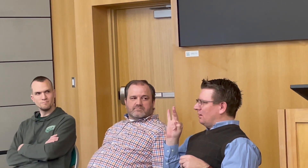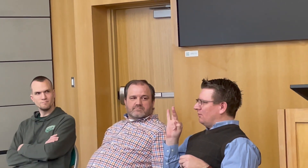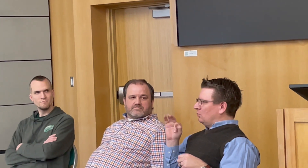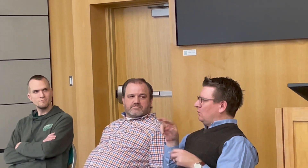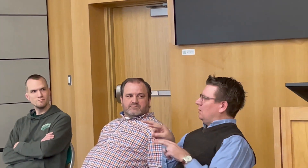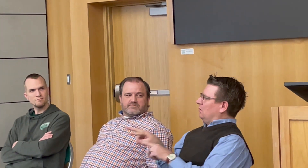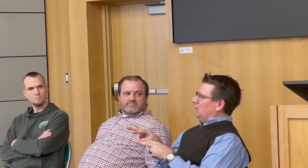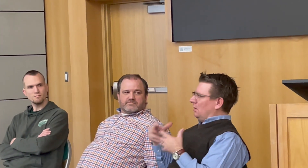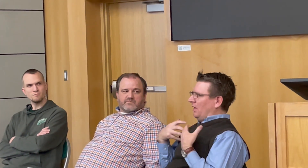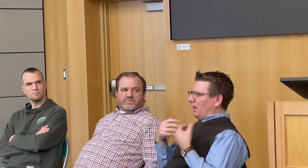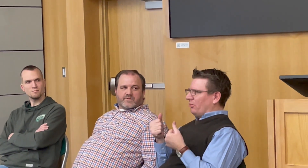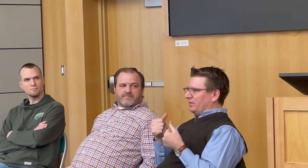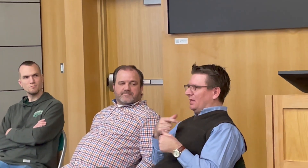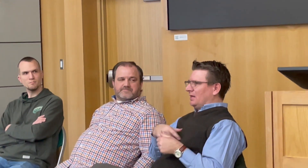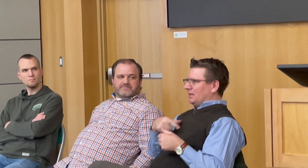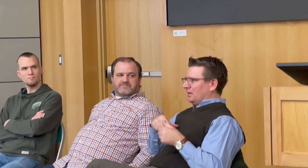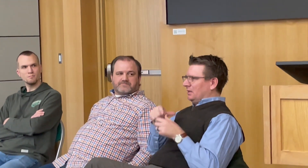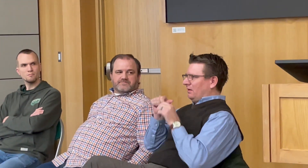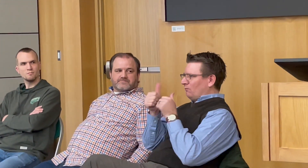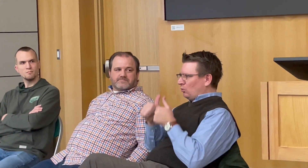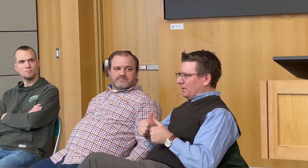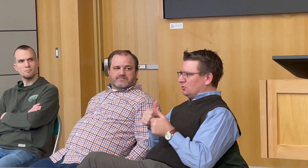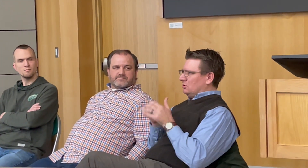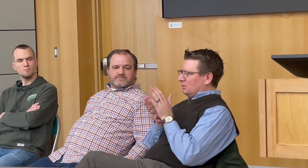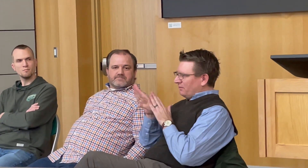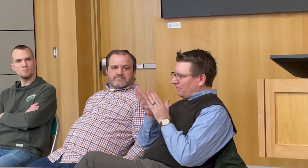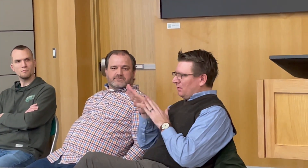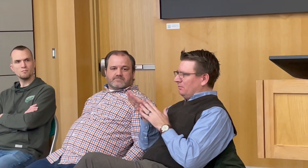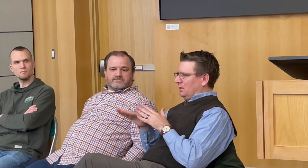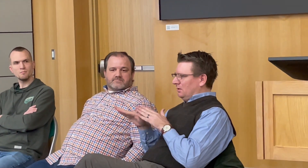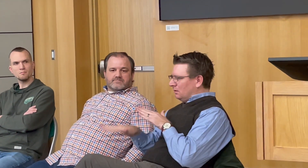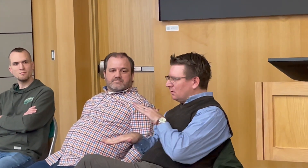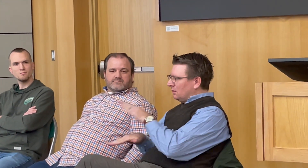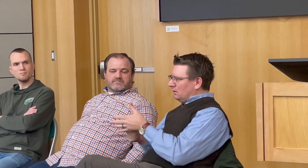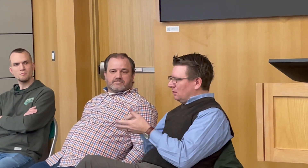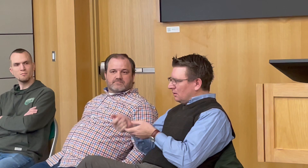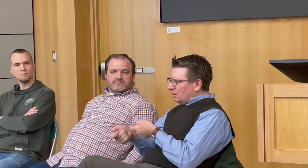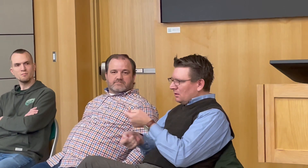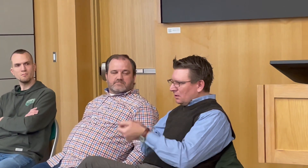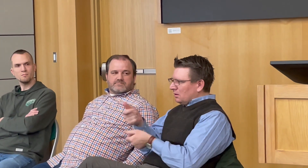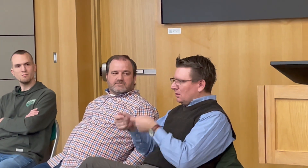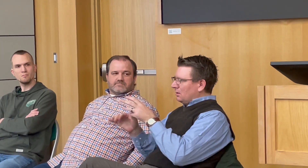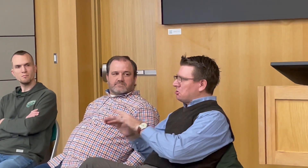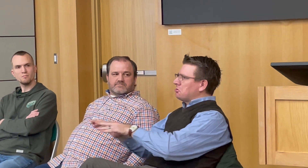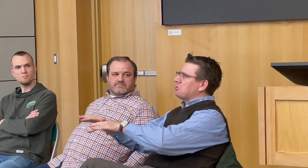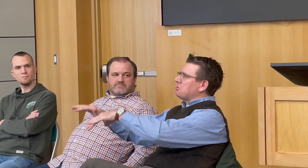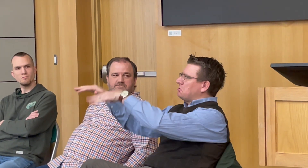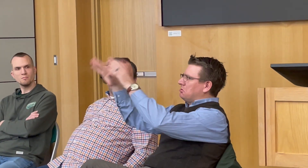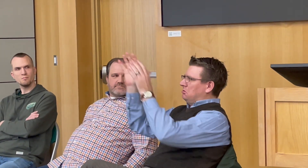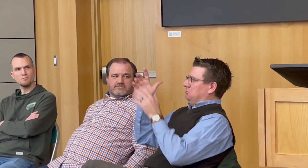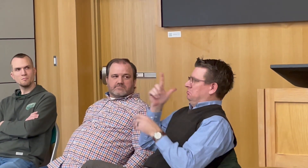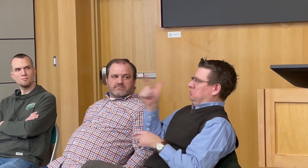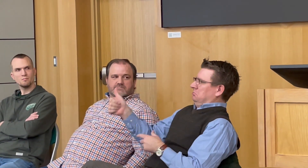The Human Experience that's an issue if we look at the the formative identity experience of children